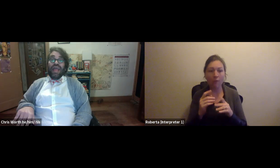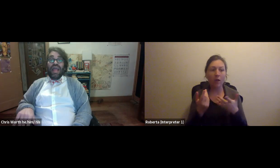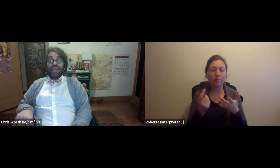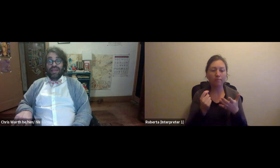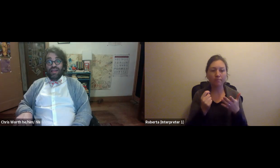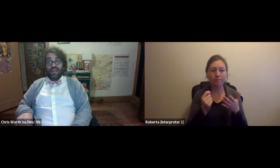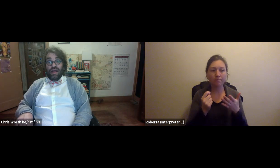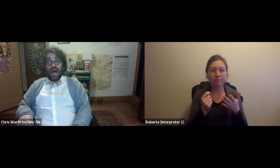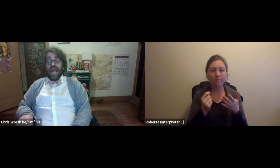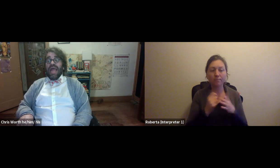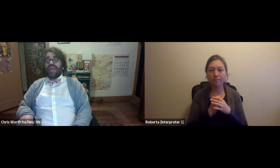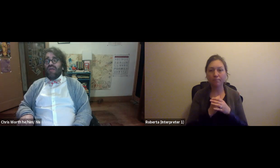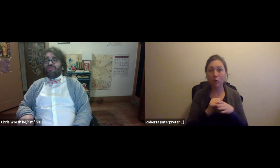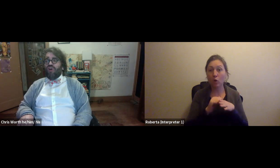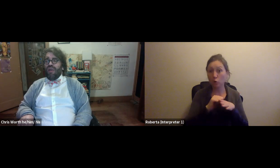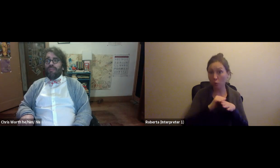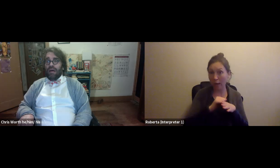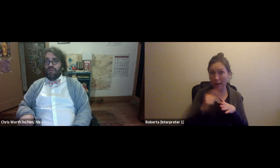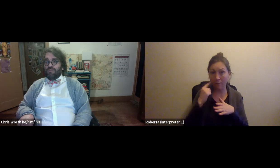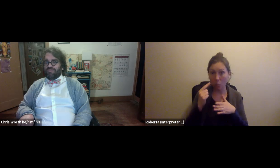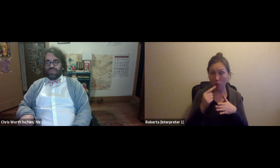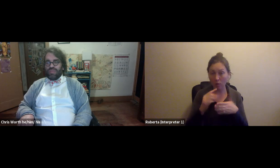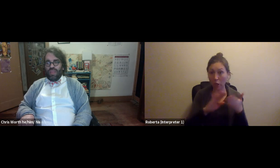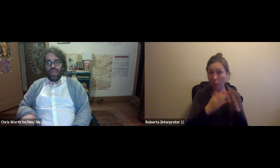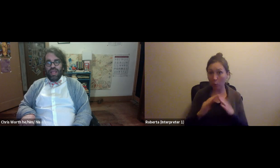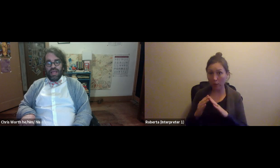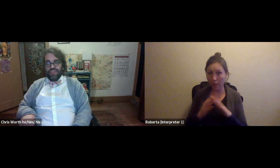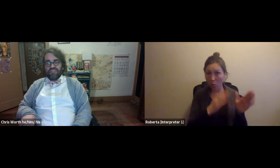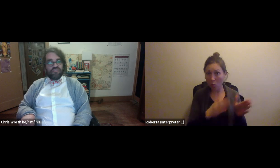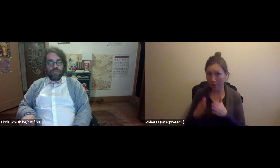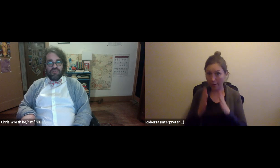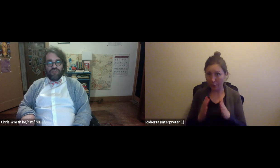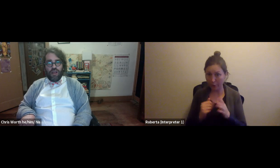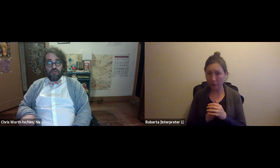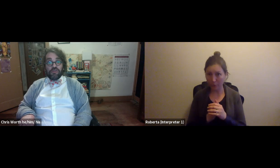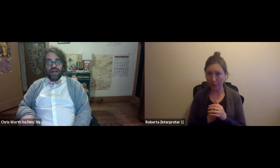and I had not thought about, and this is going to be a shocker to you guys,